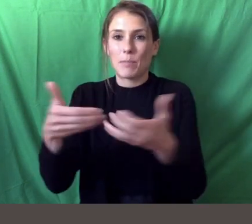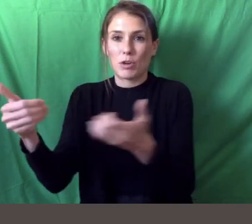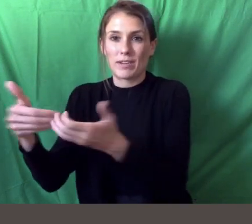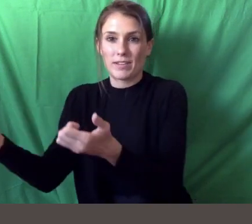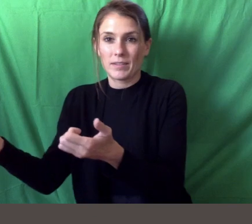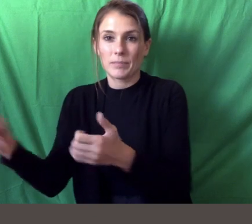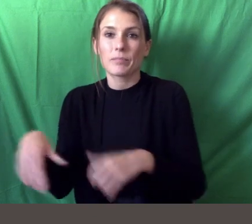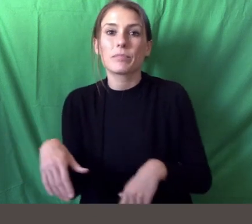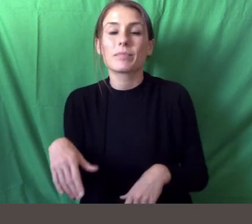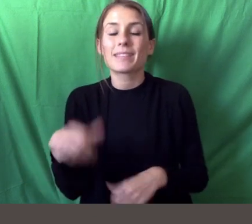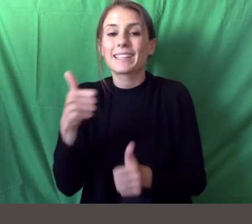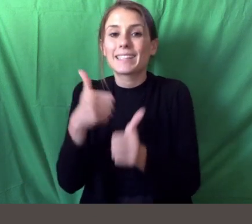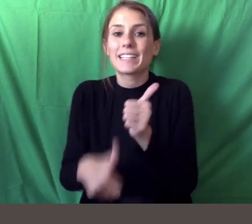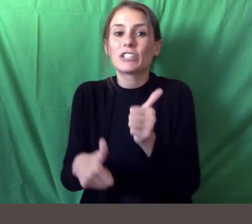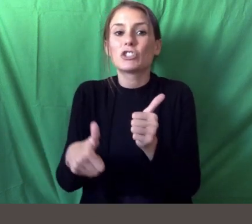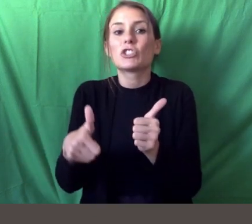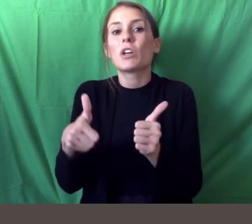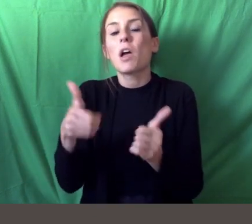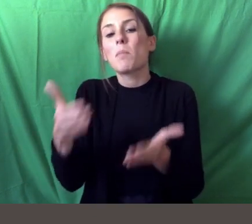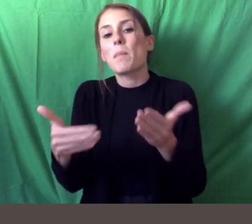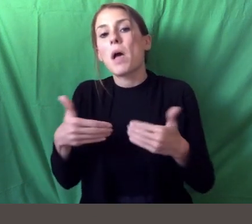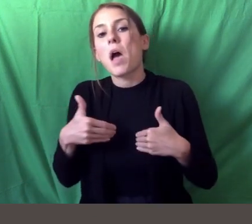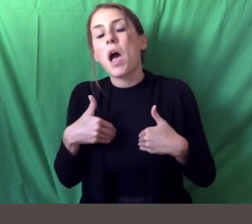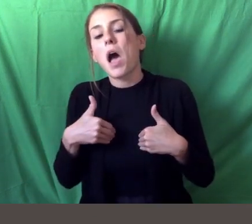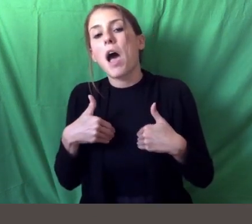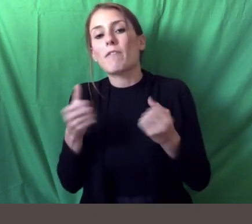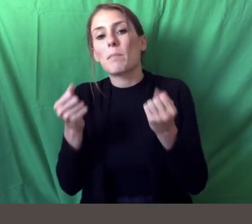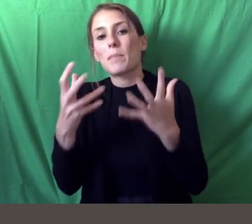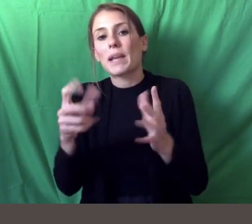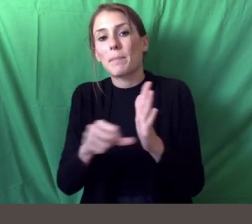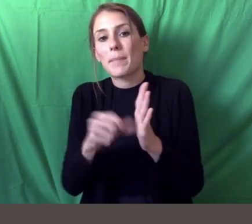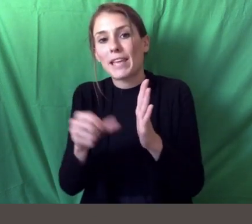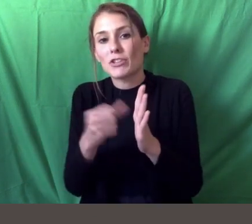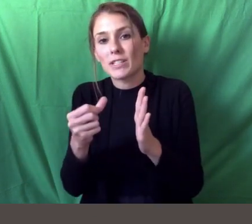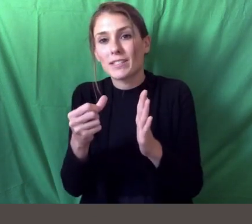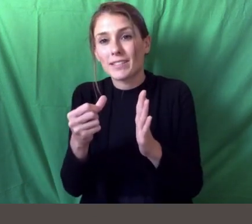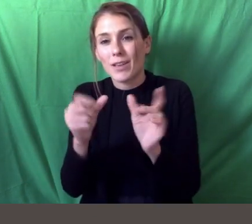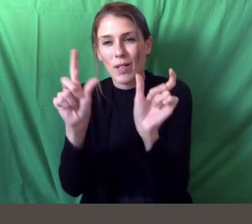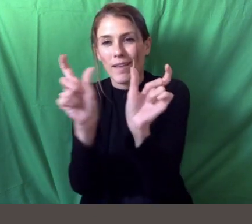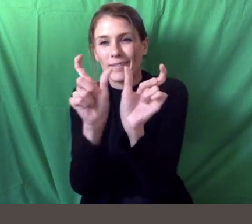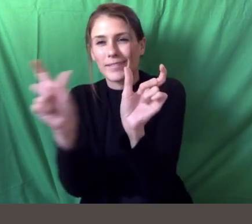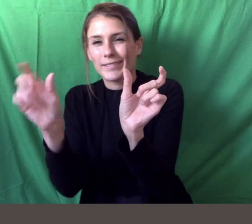Each context may also have multiple pages or tabs open at any given time.